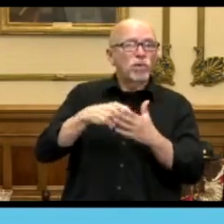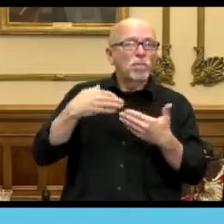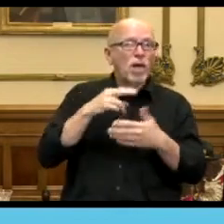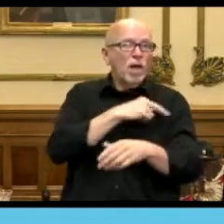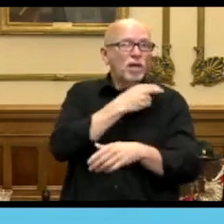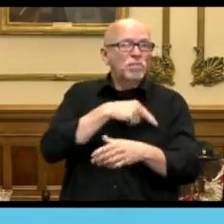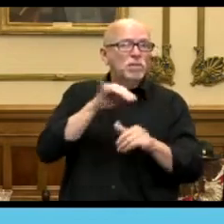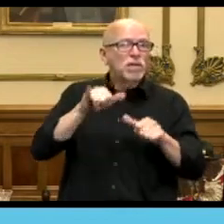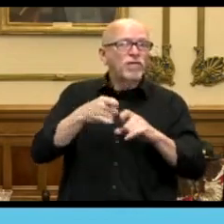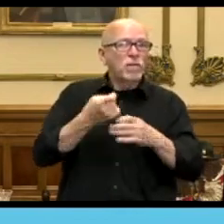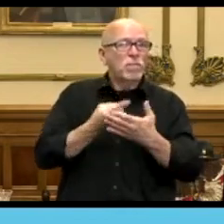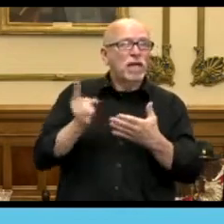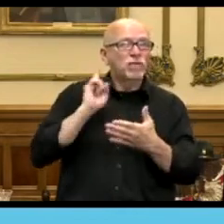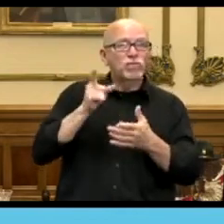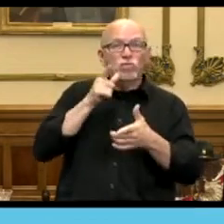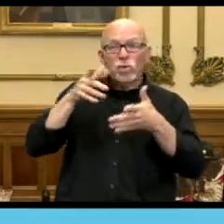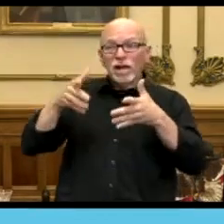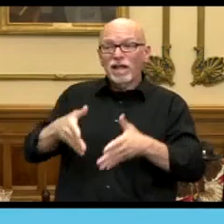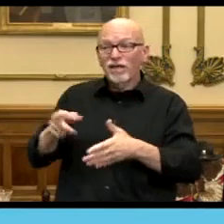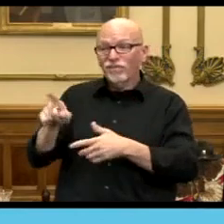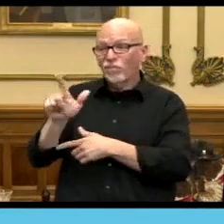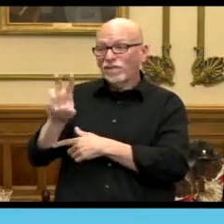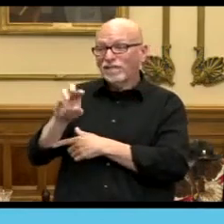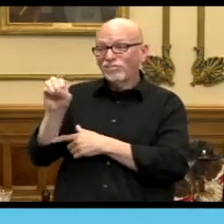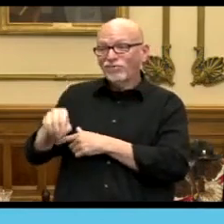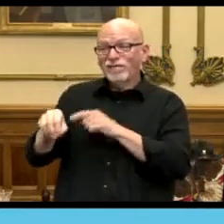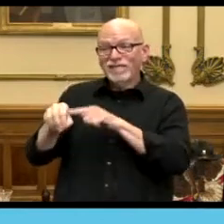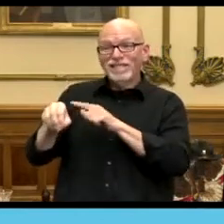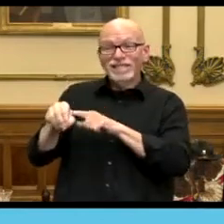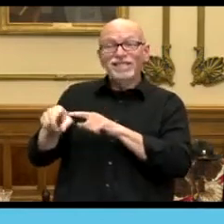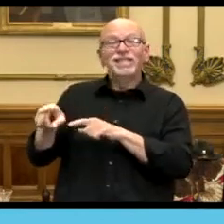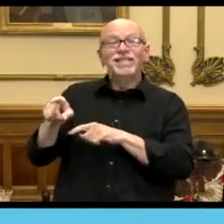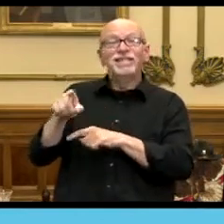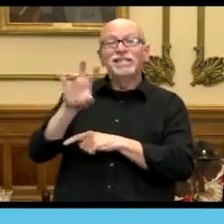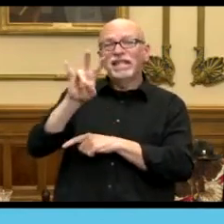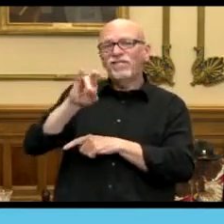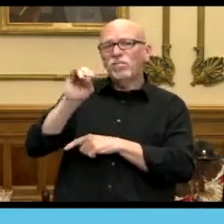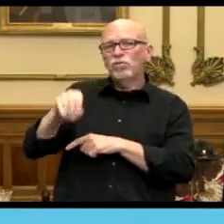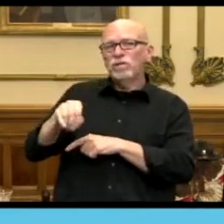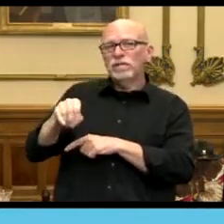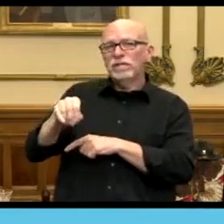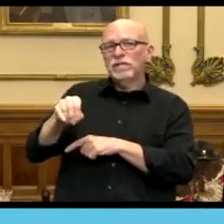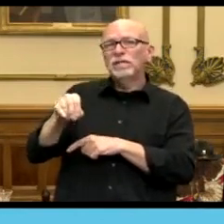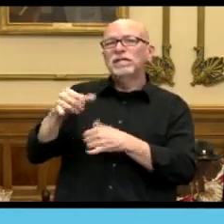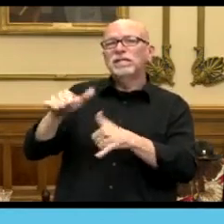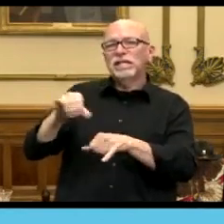week. Of the remaining 26% 7% are believed to have still be hospitalized